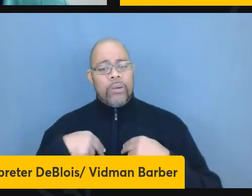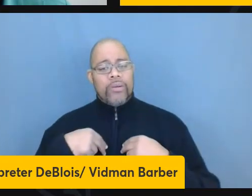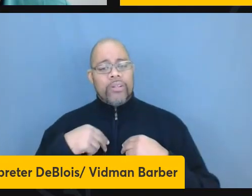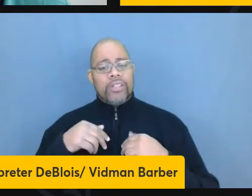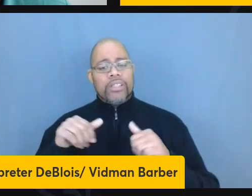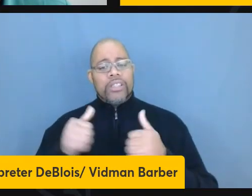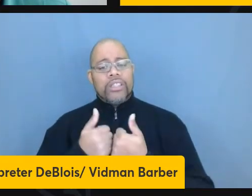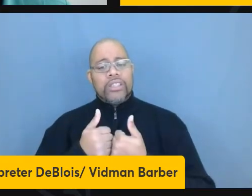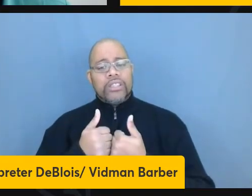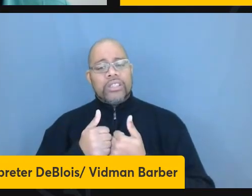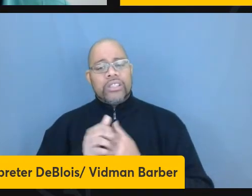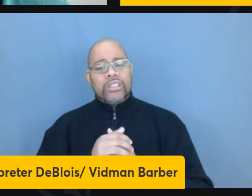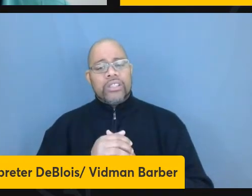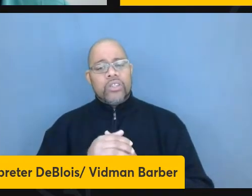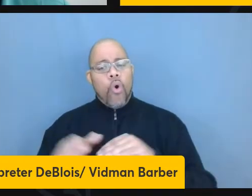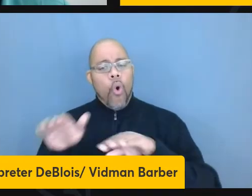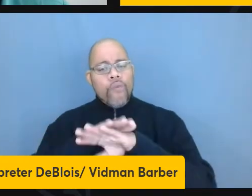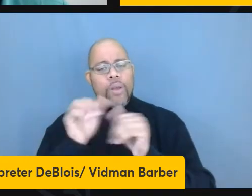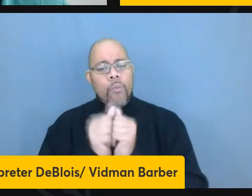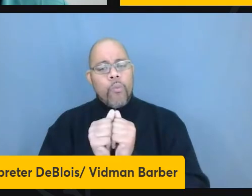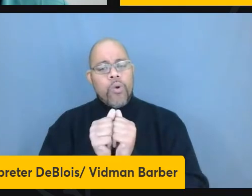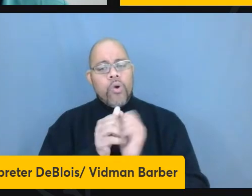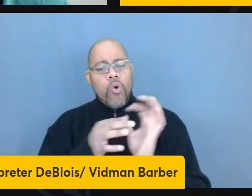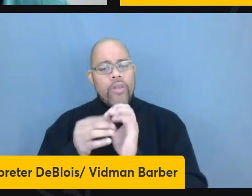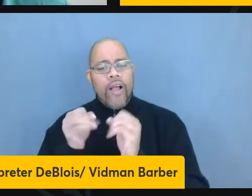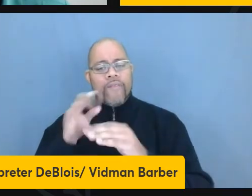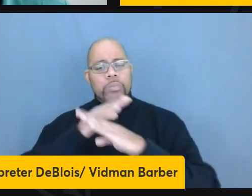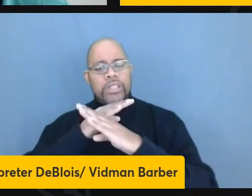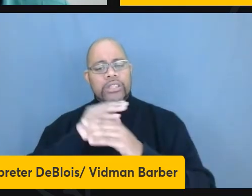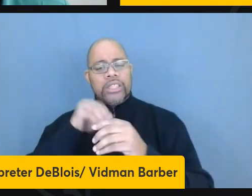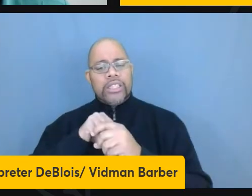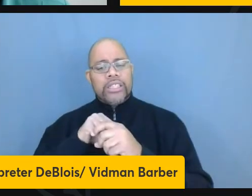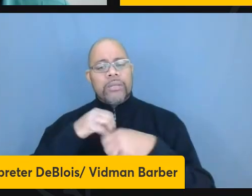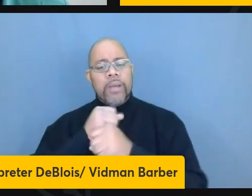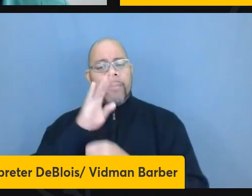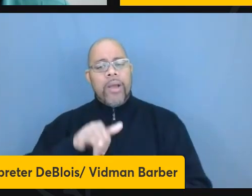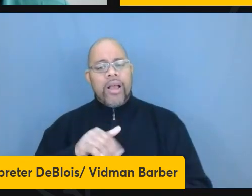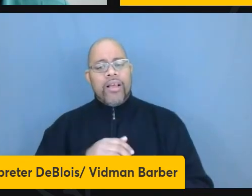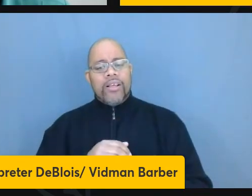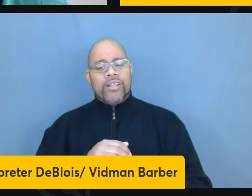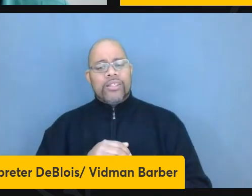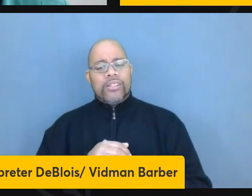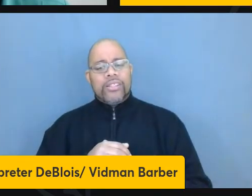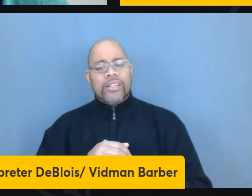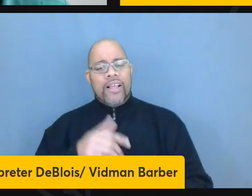cohort overlap with the correlates of protection induced by the RTSs vaccine trials?